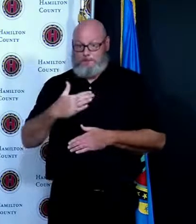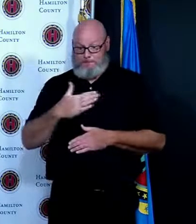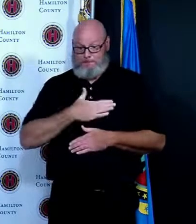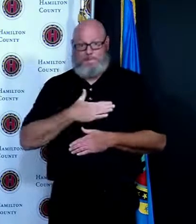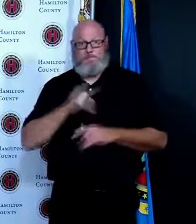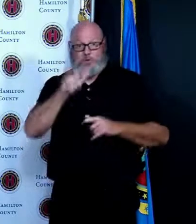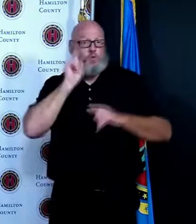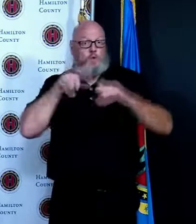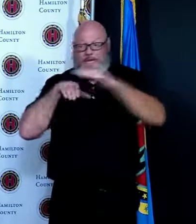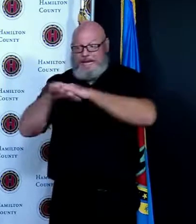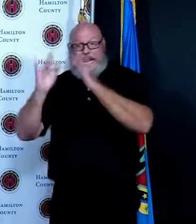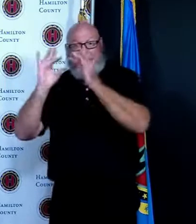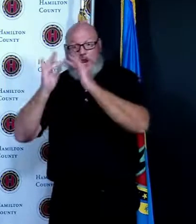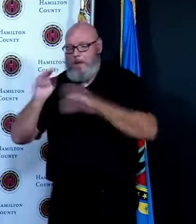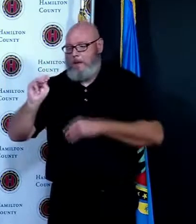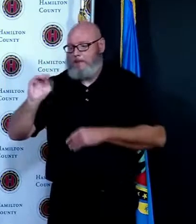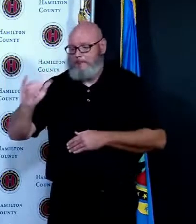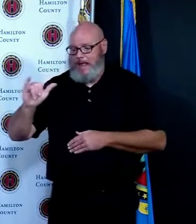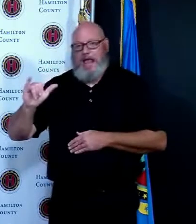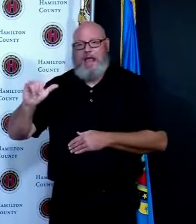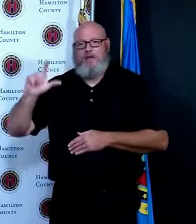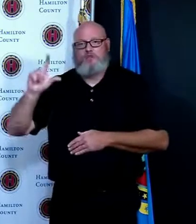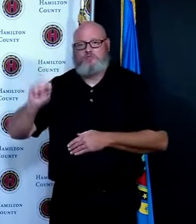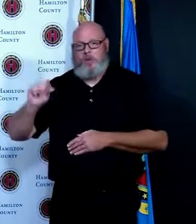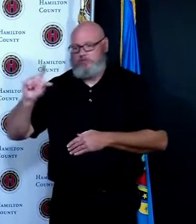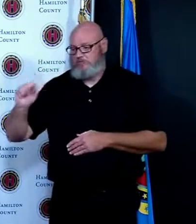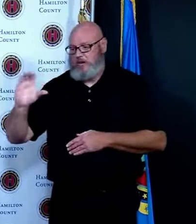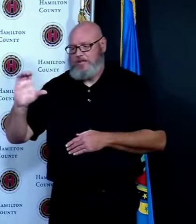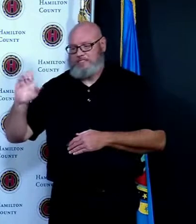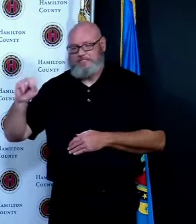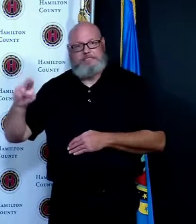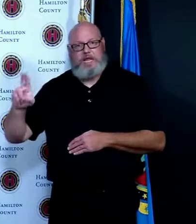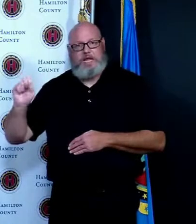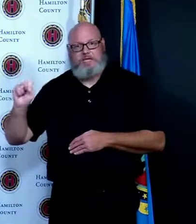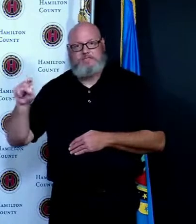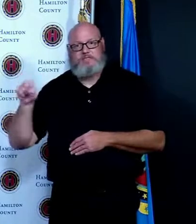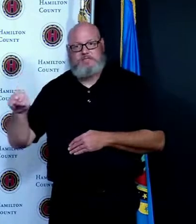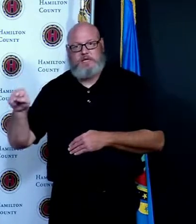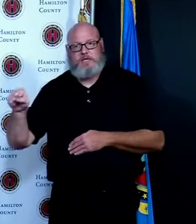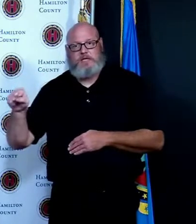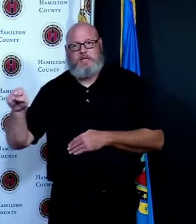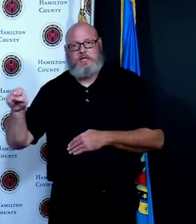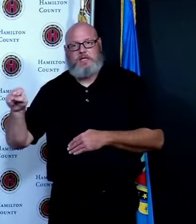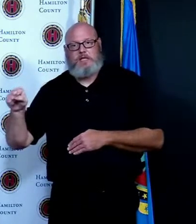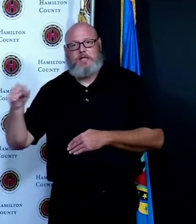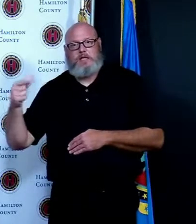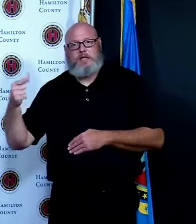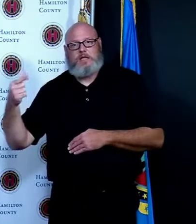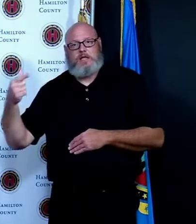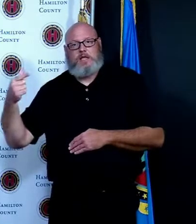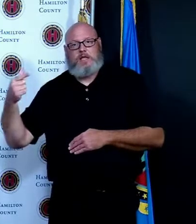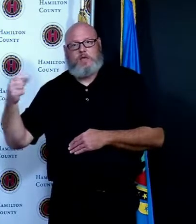the trump administration to end the Census on October 15th our self-response rate is 68 percent